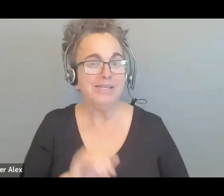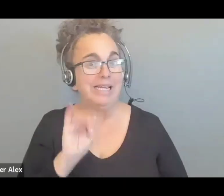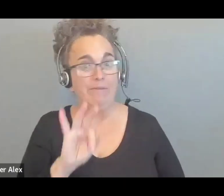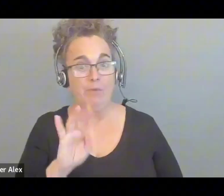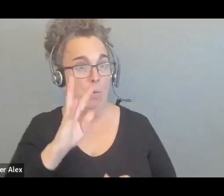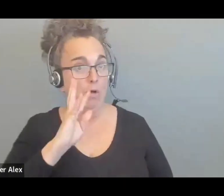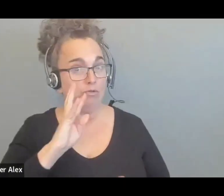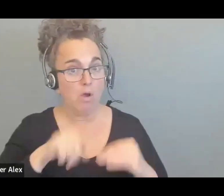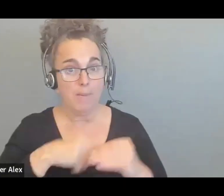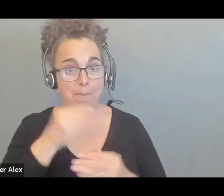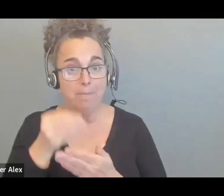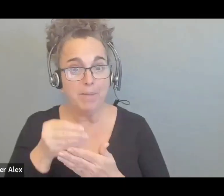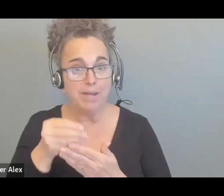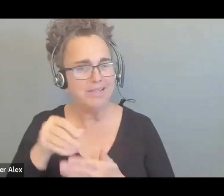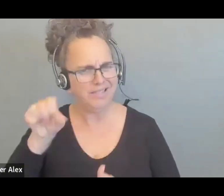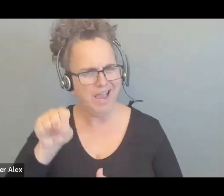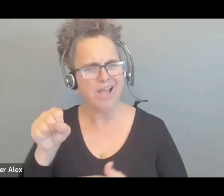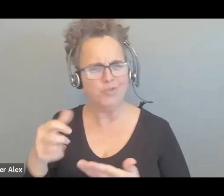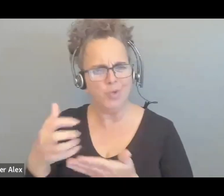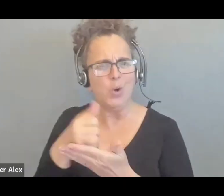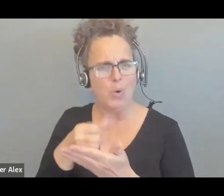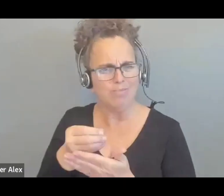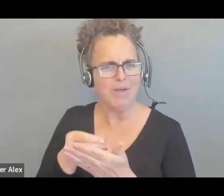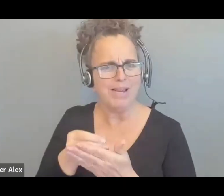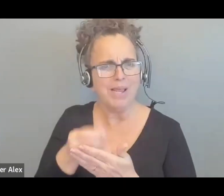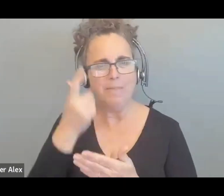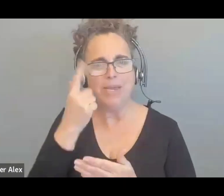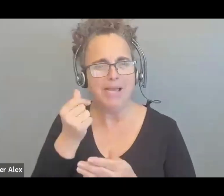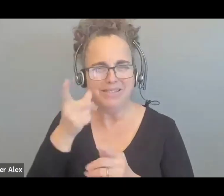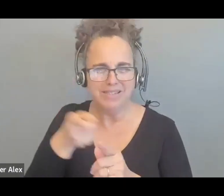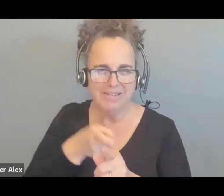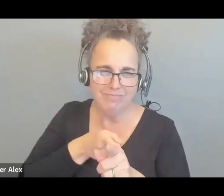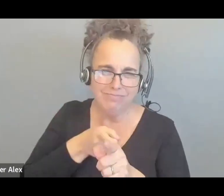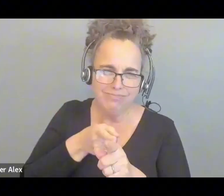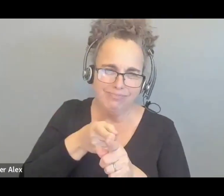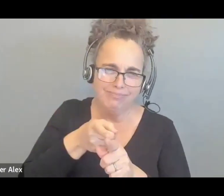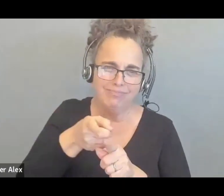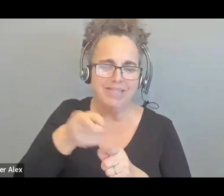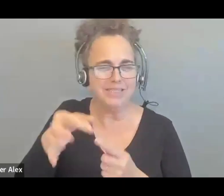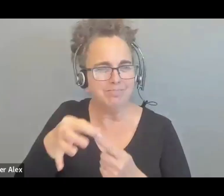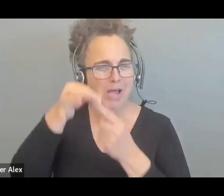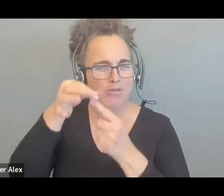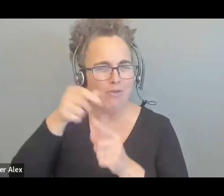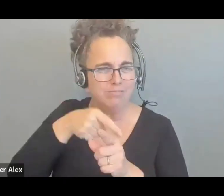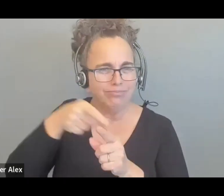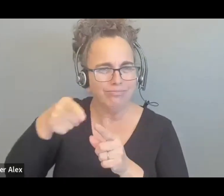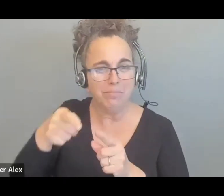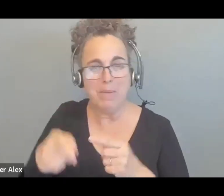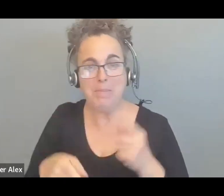yes, there's, there's money to be made because it's a niche, right? You might be one of a hundred applicants